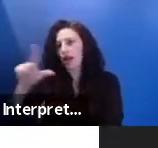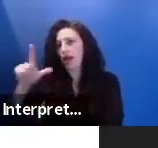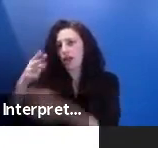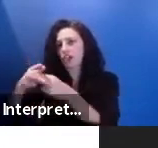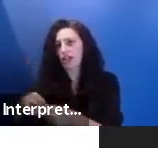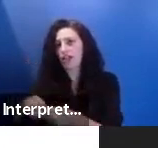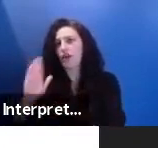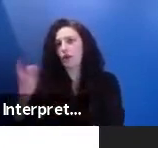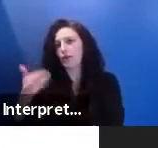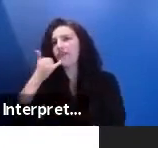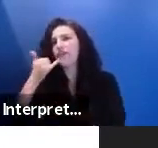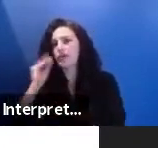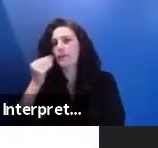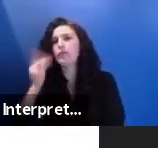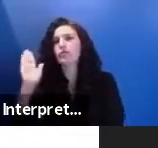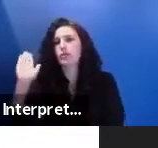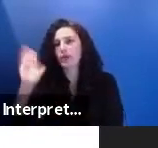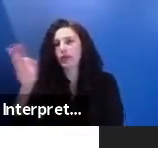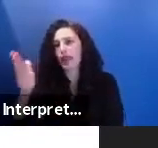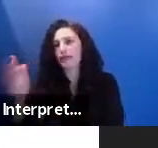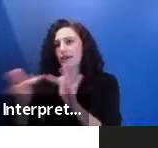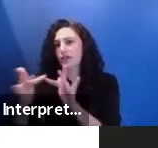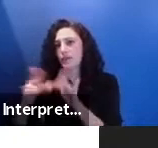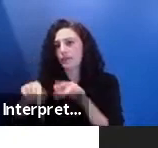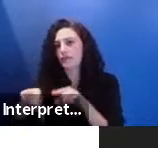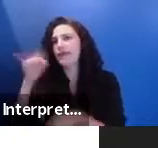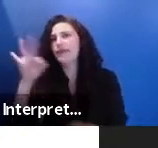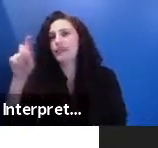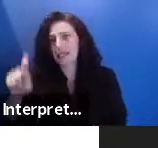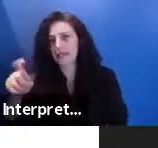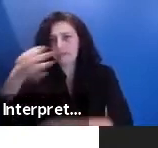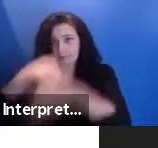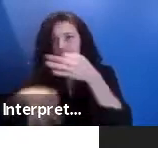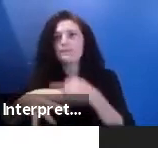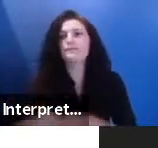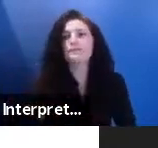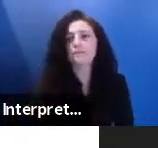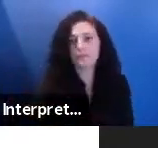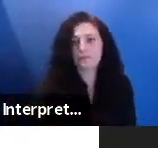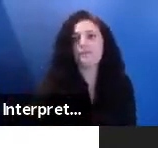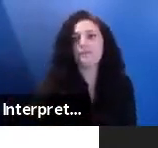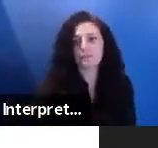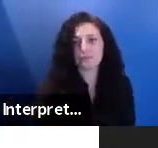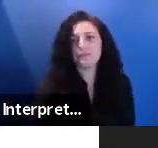So you should be able to get in touch with them as needed. And that would be a great place to report any concerns,